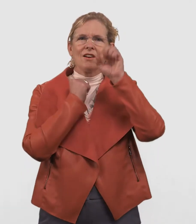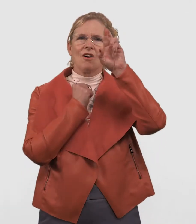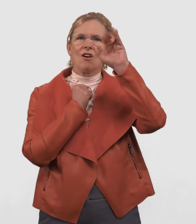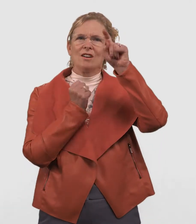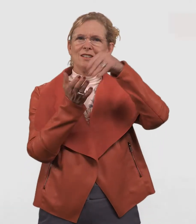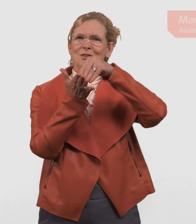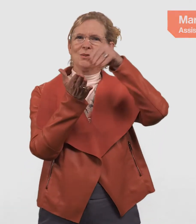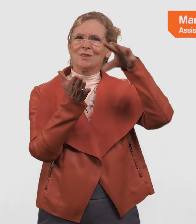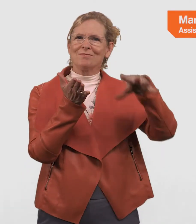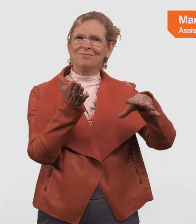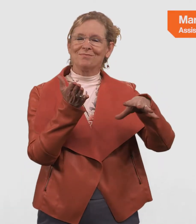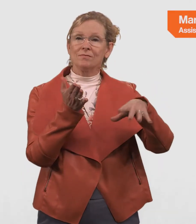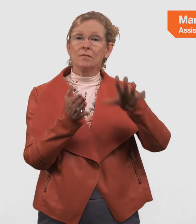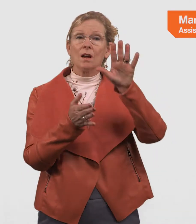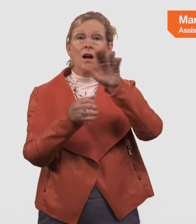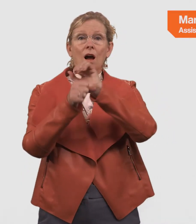Dear RIT students,